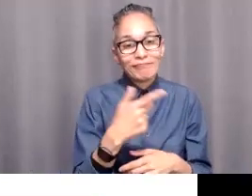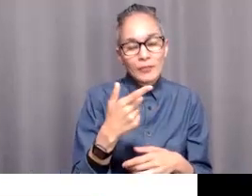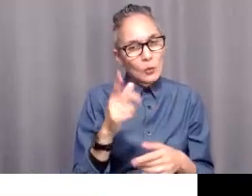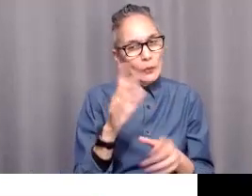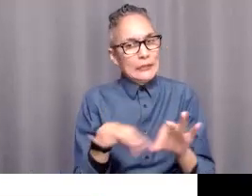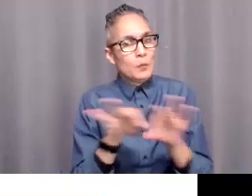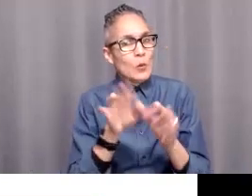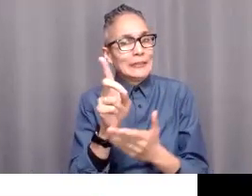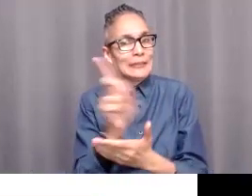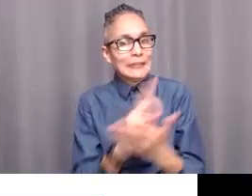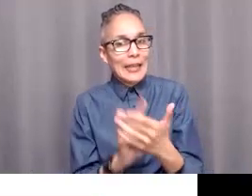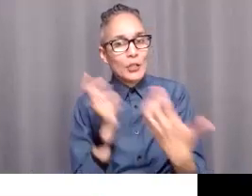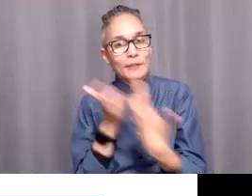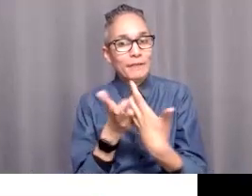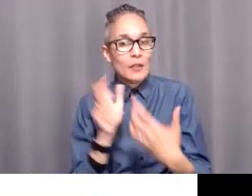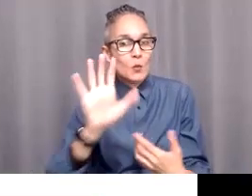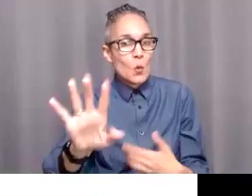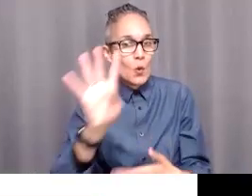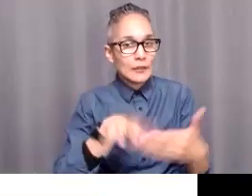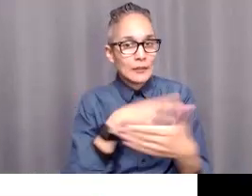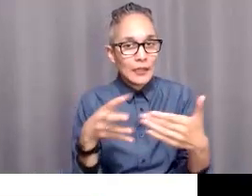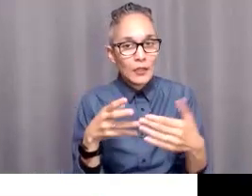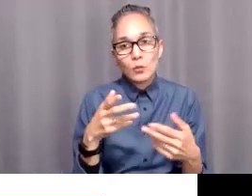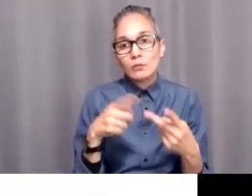meets your schedule, your teaching needs and everything.